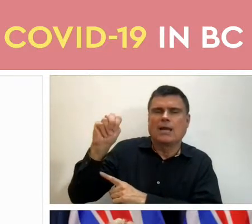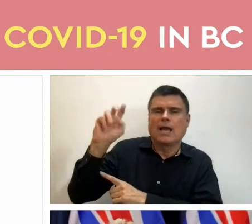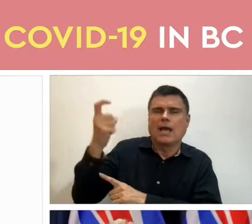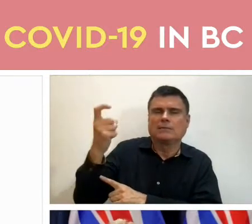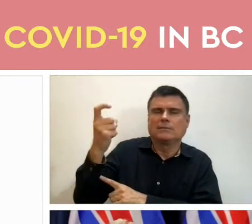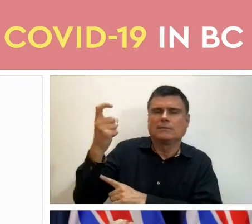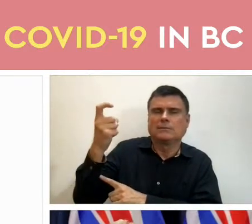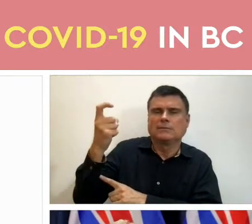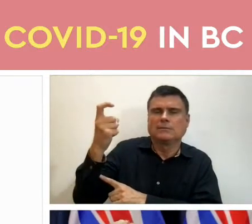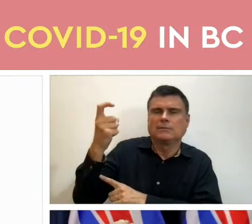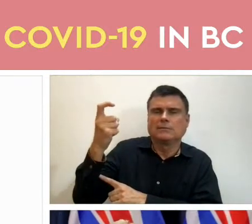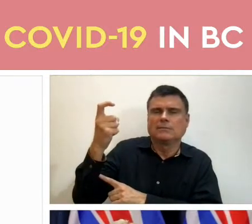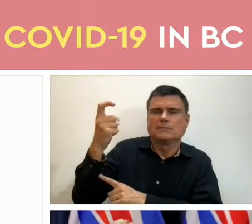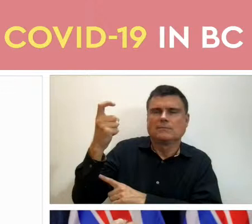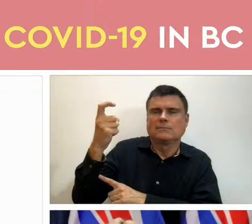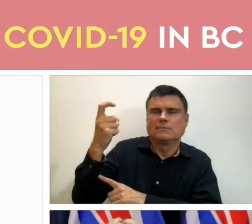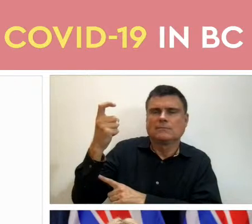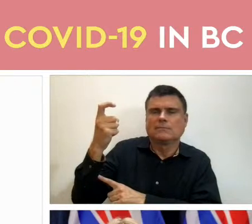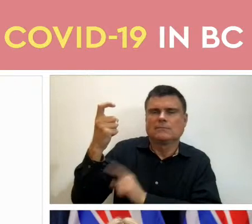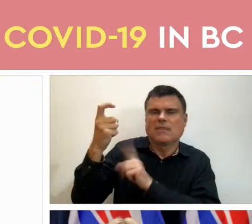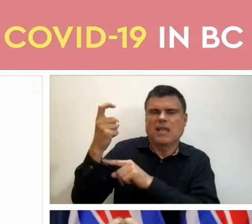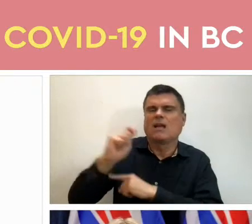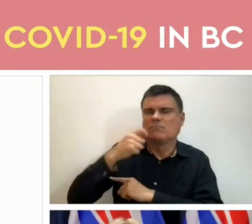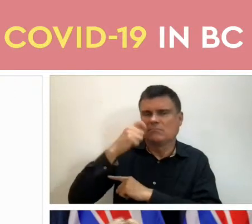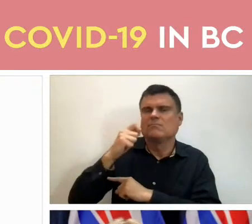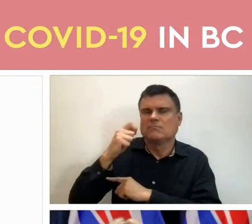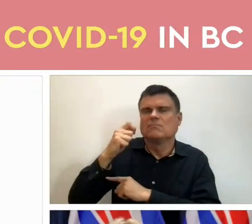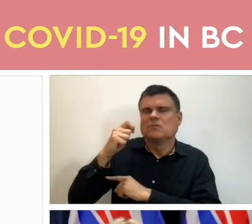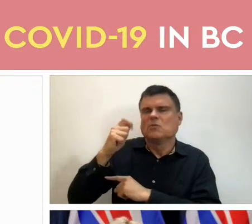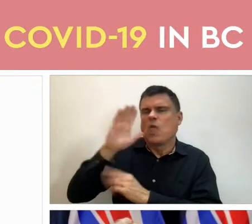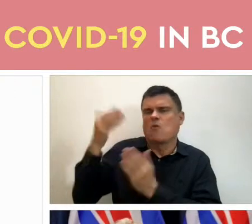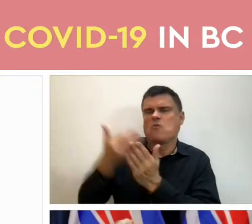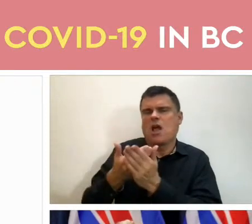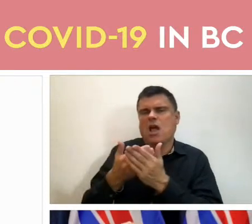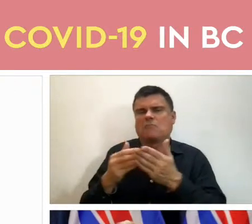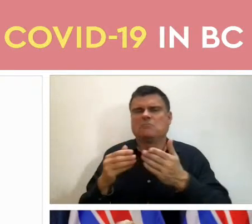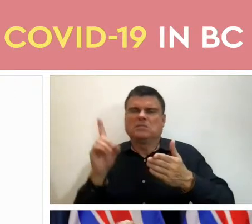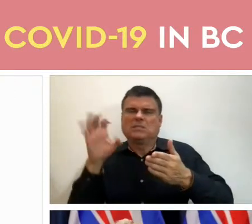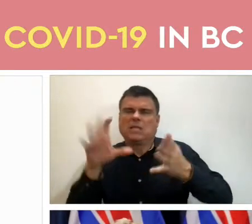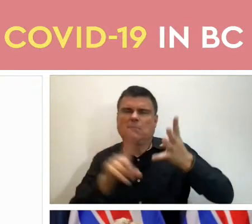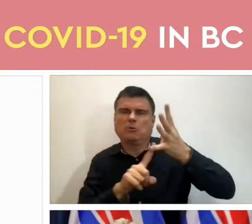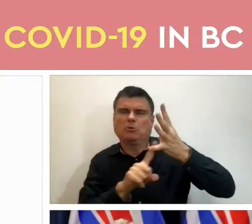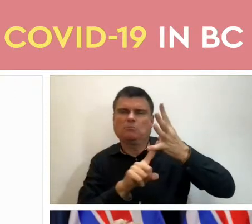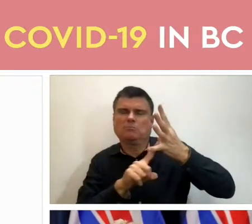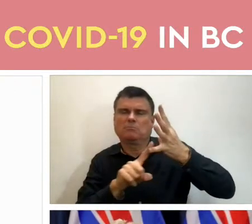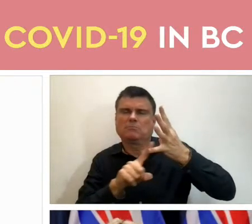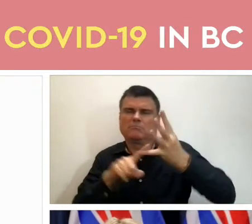is by end of December. And Canada has told us that we